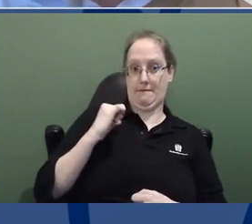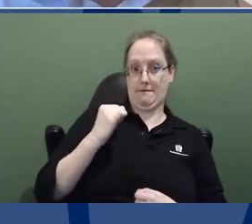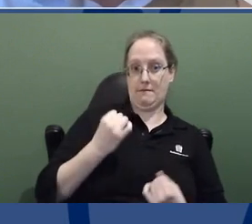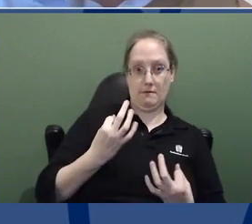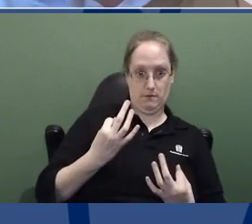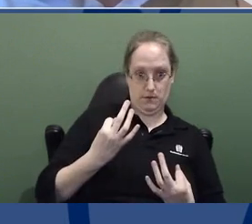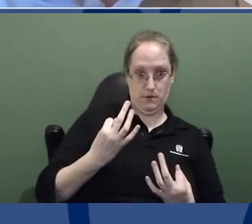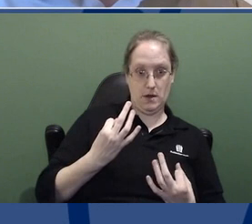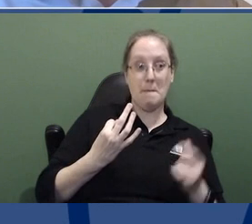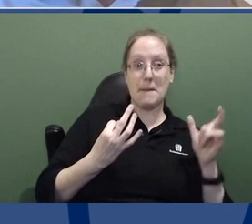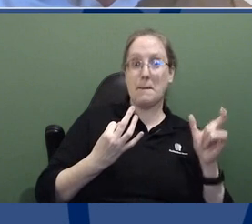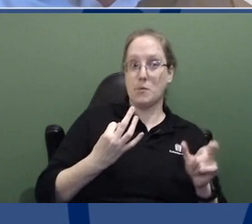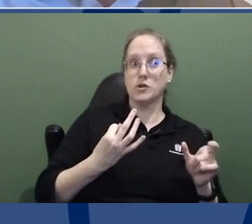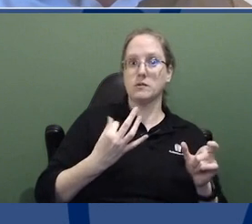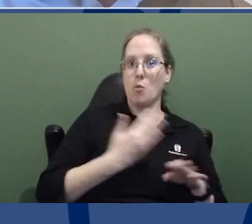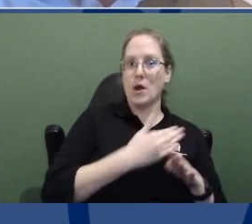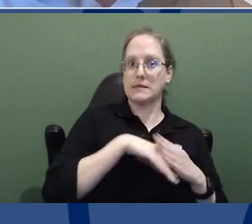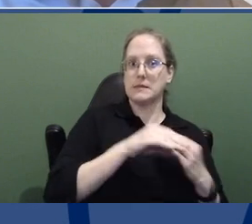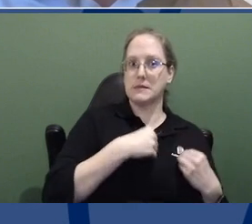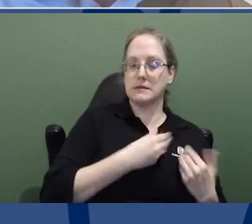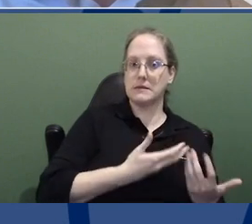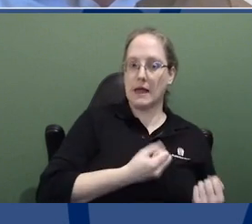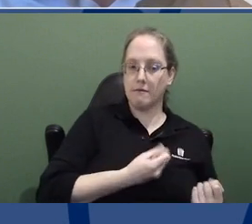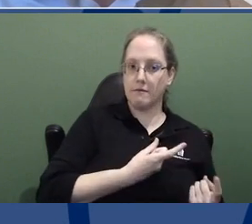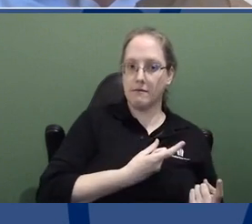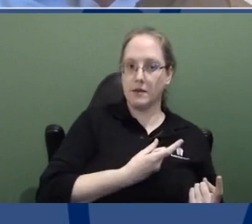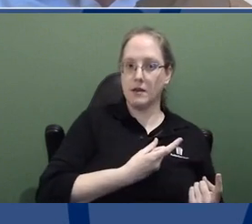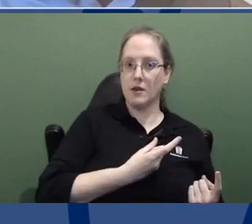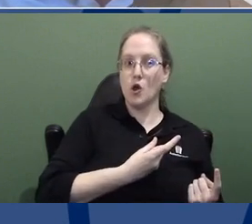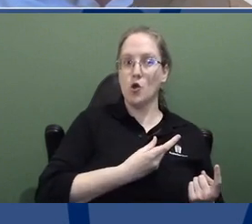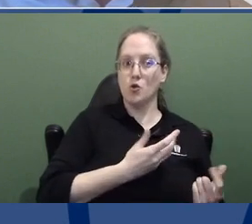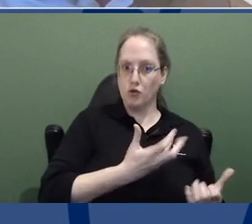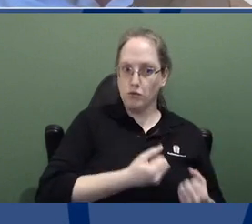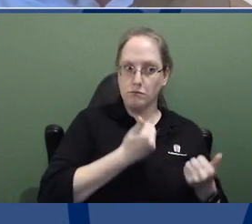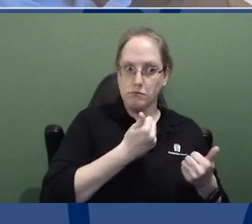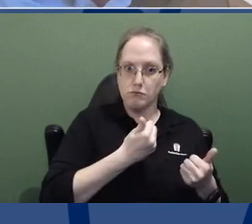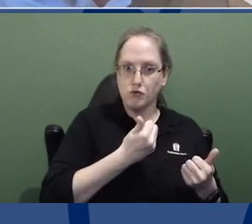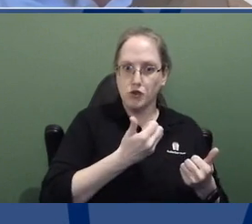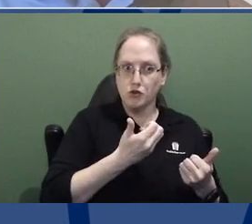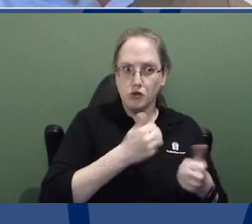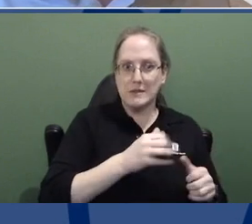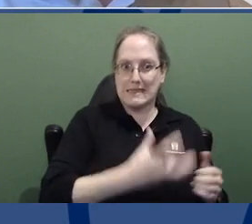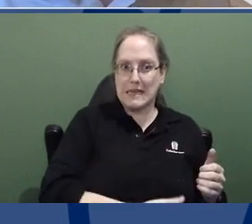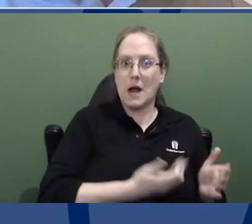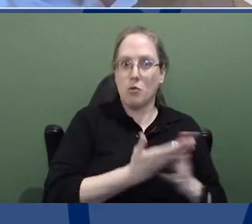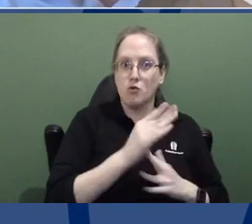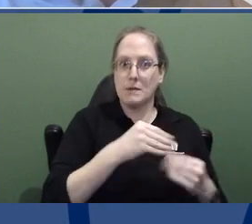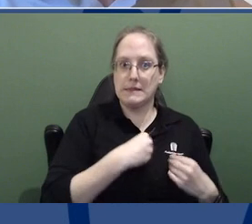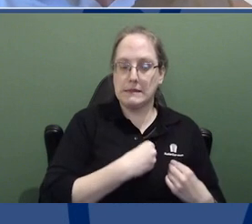business who is deriving income from it, then that income ‑ that business or that person